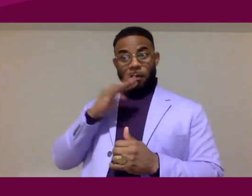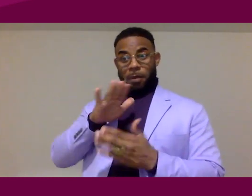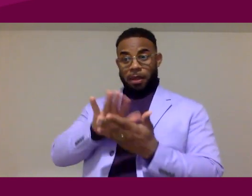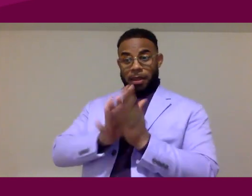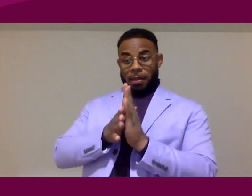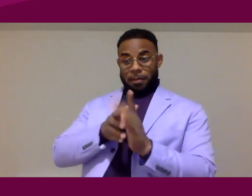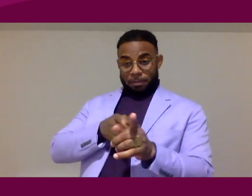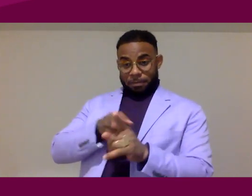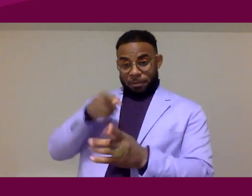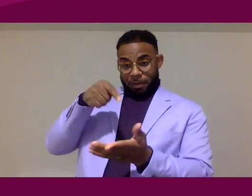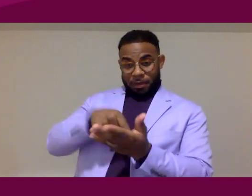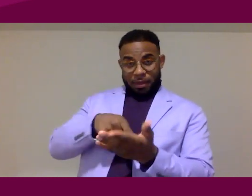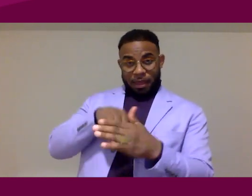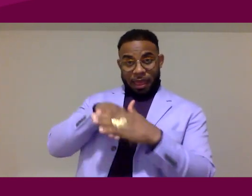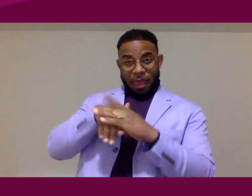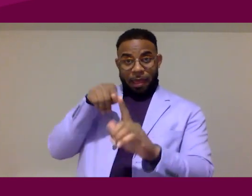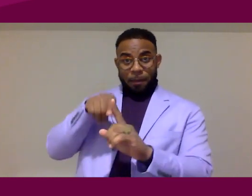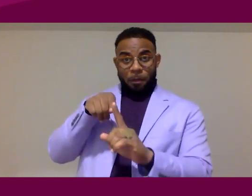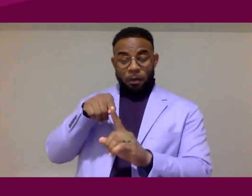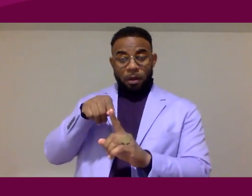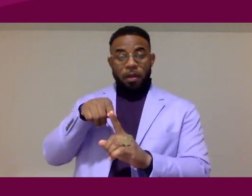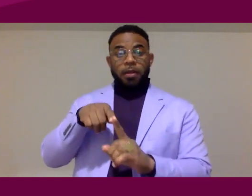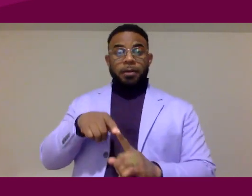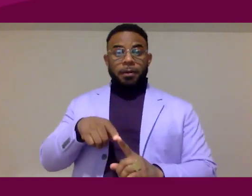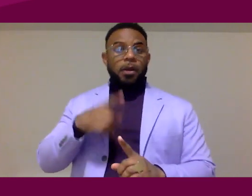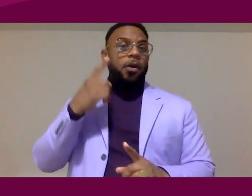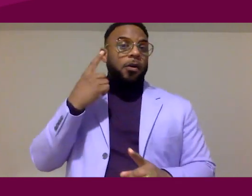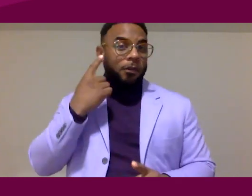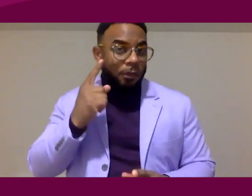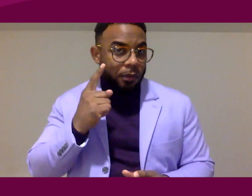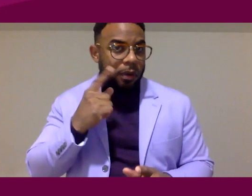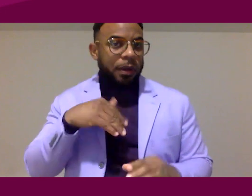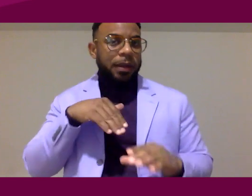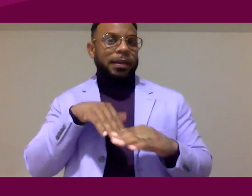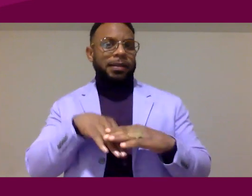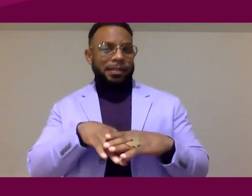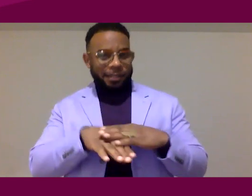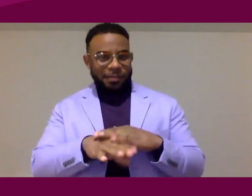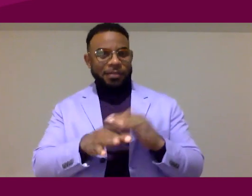main access point for accessible technology.